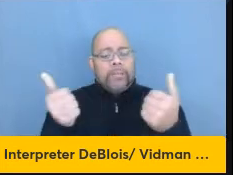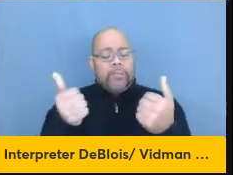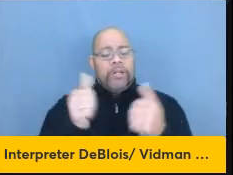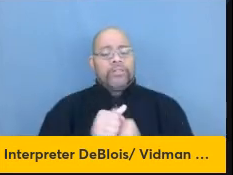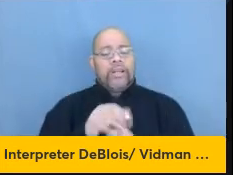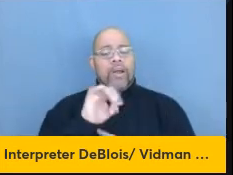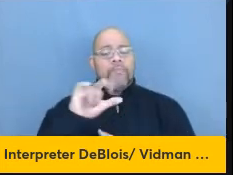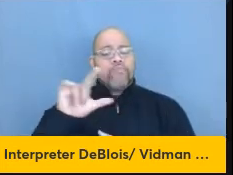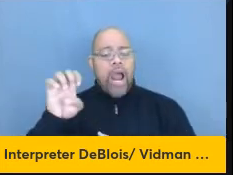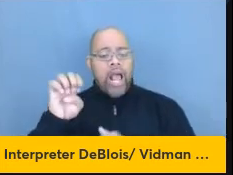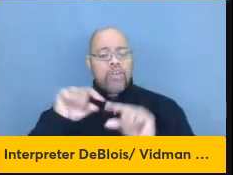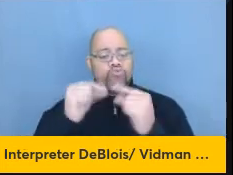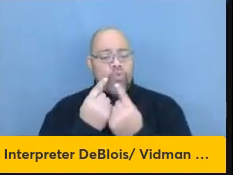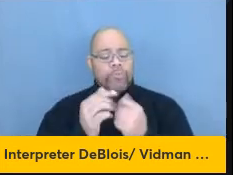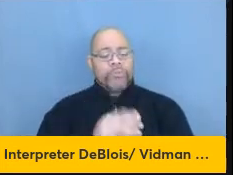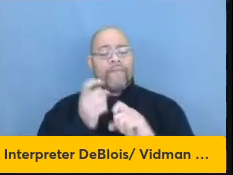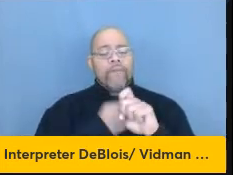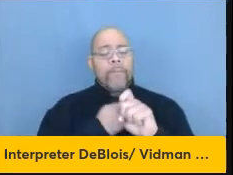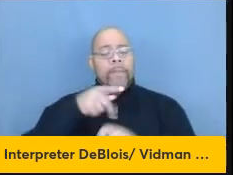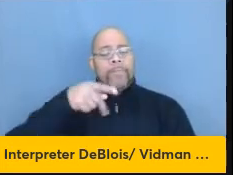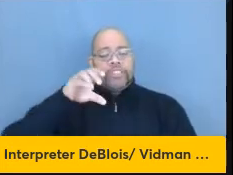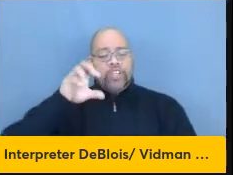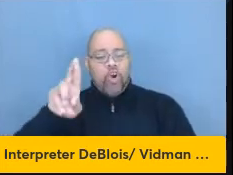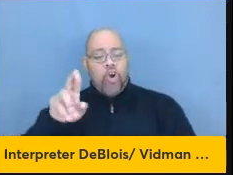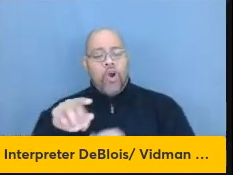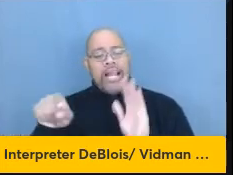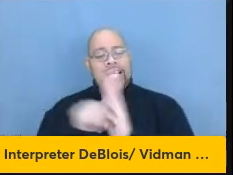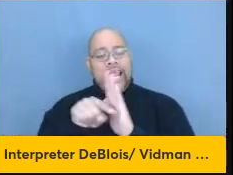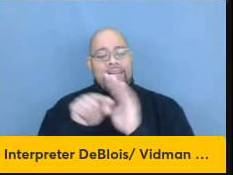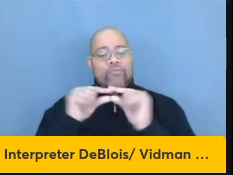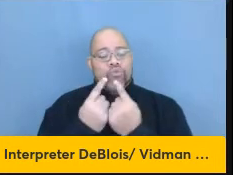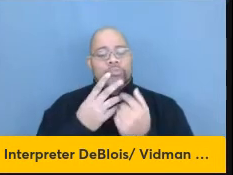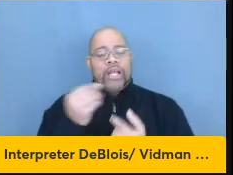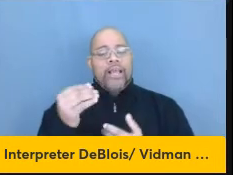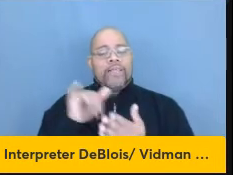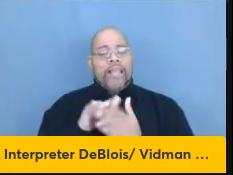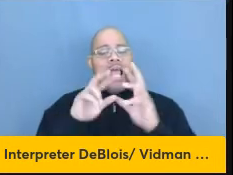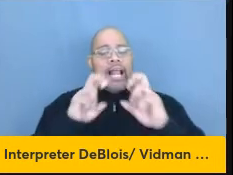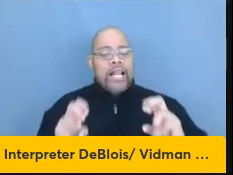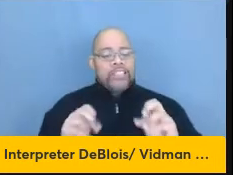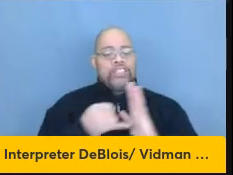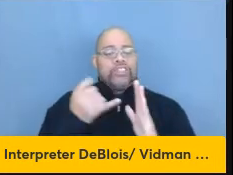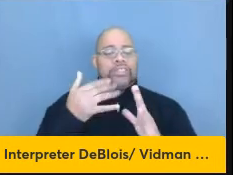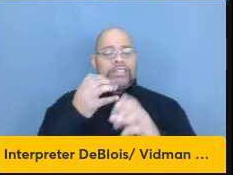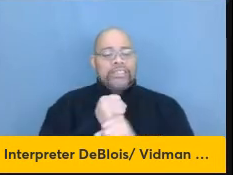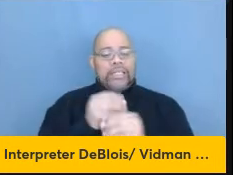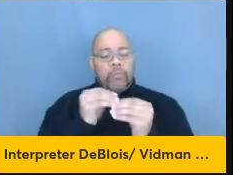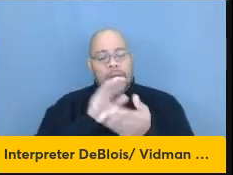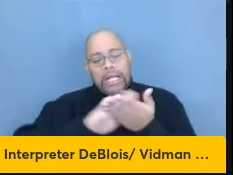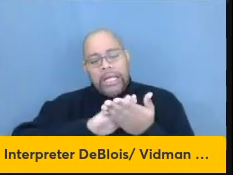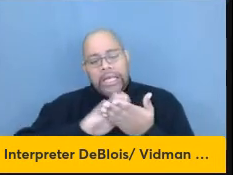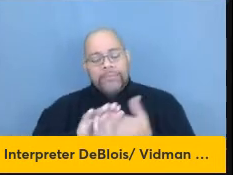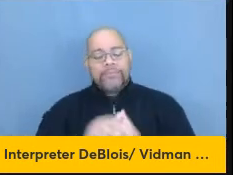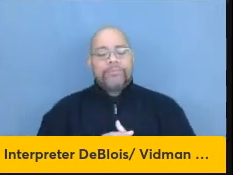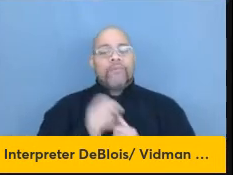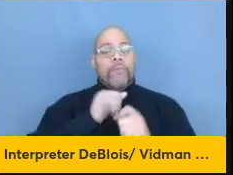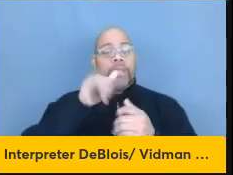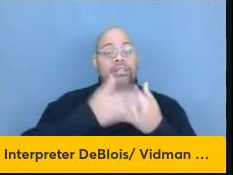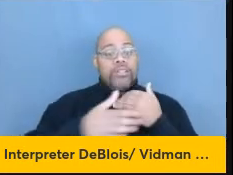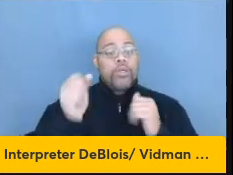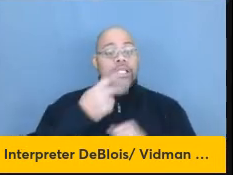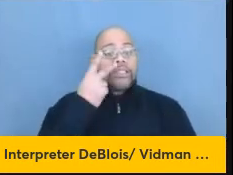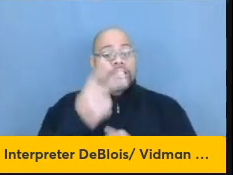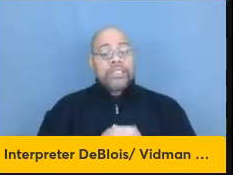groups, from the PCR negative groups, and that analysis is just getting tidied up from here, what we could see this is not